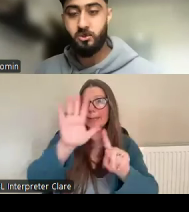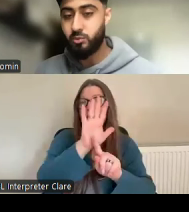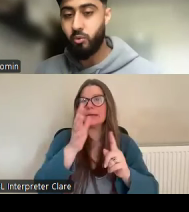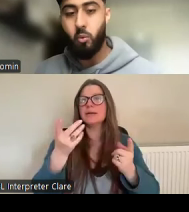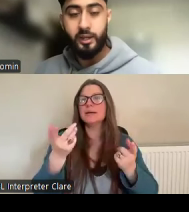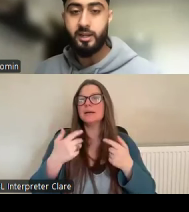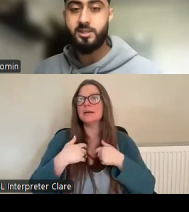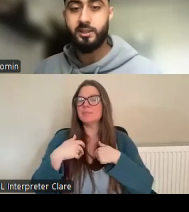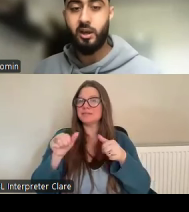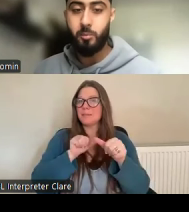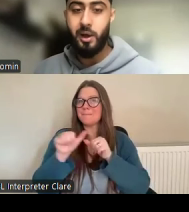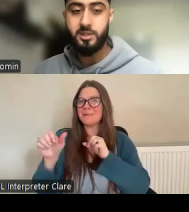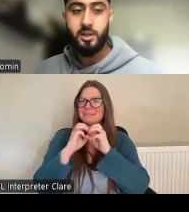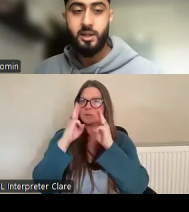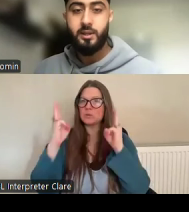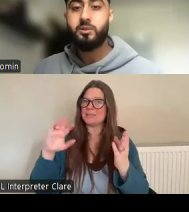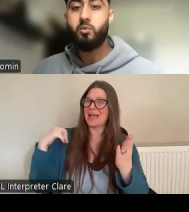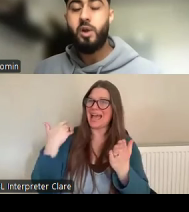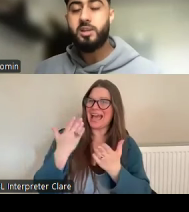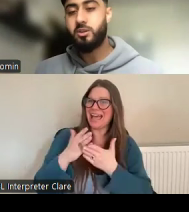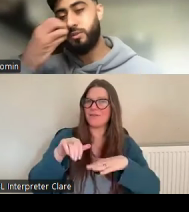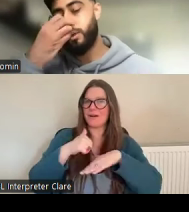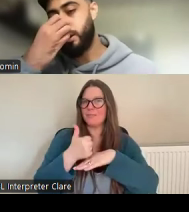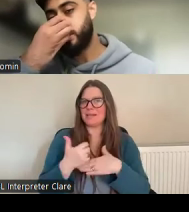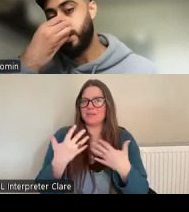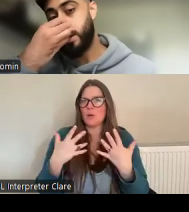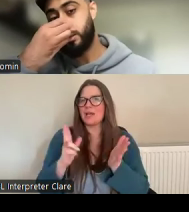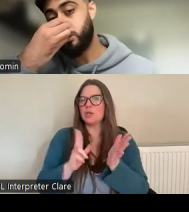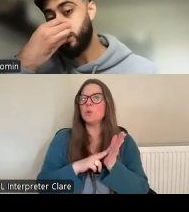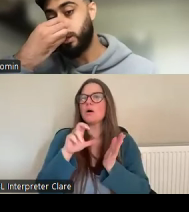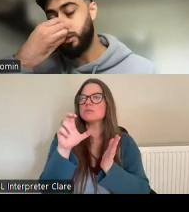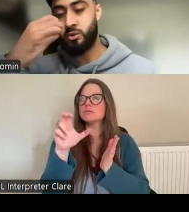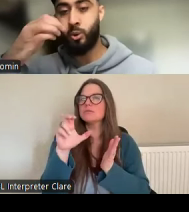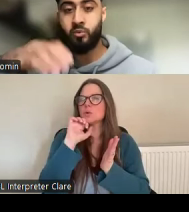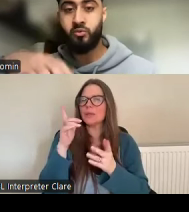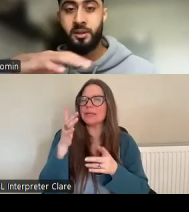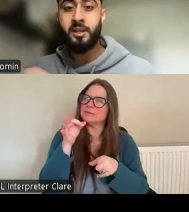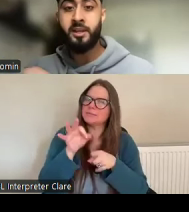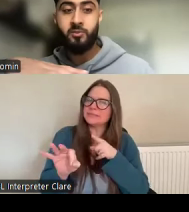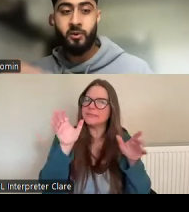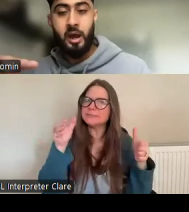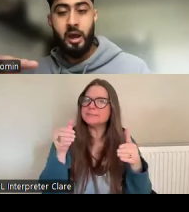That's what we're going to set that up as. The rest of the settings you can leave for now.